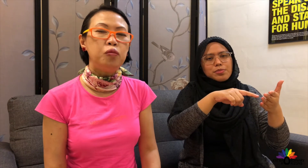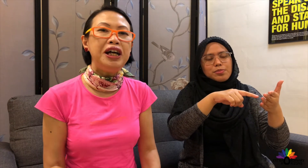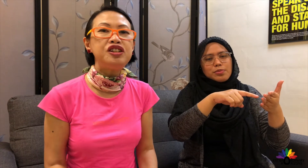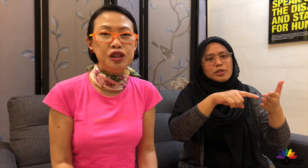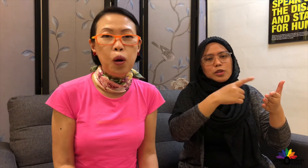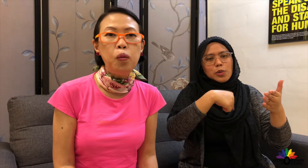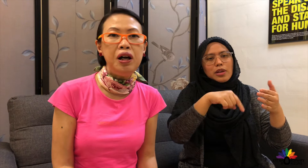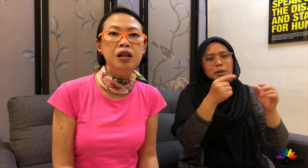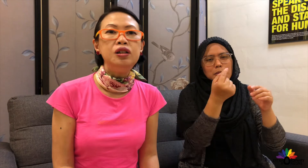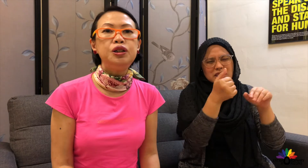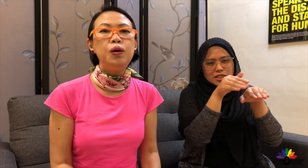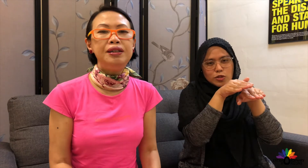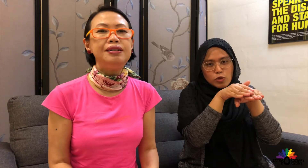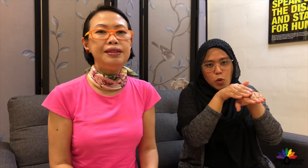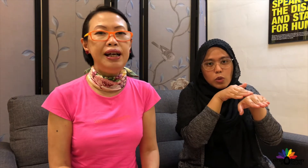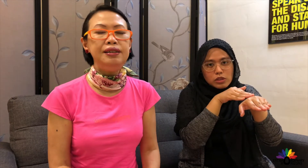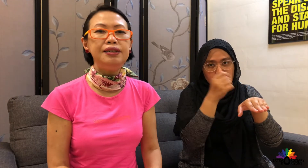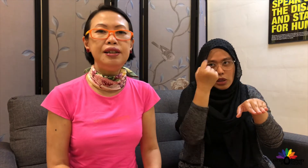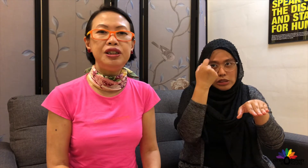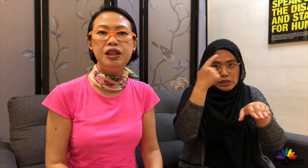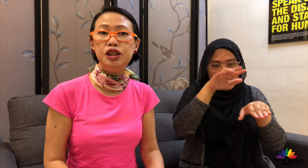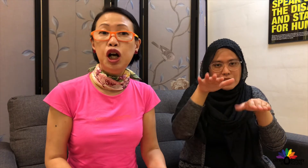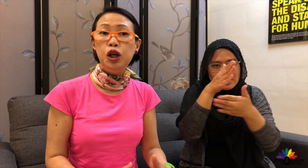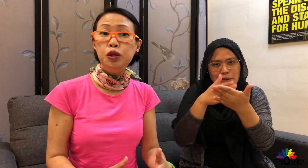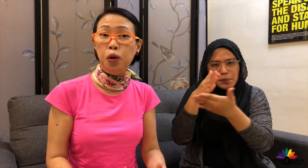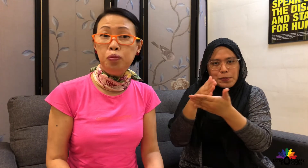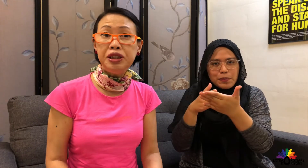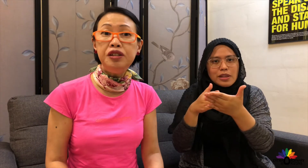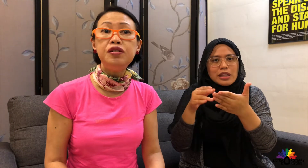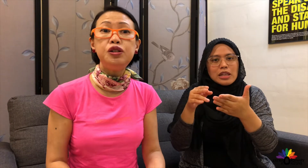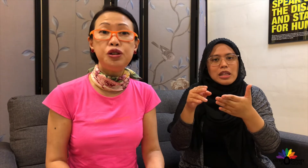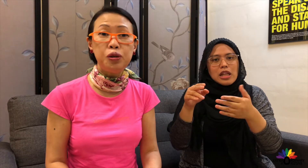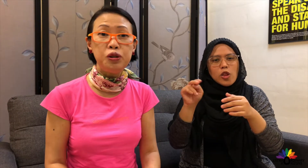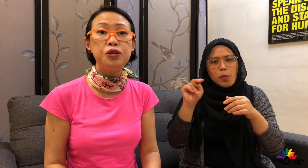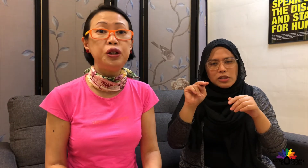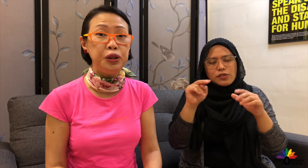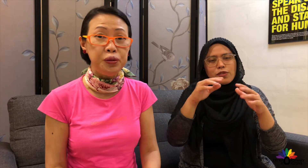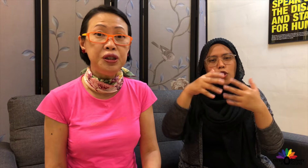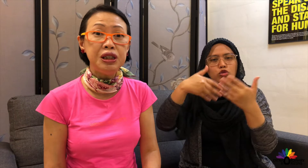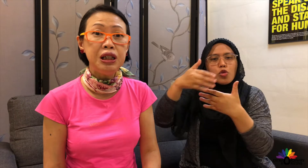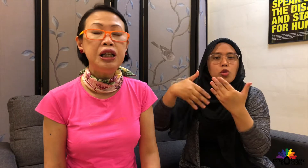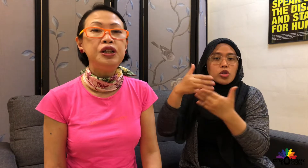We are slower to understand certain normative social cues.